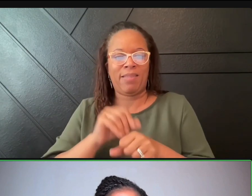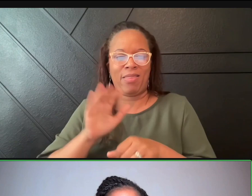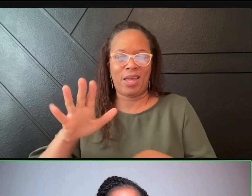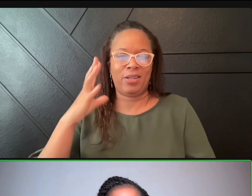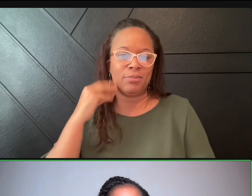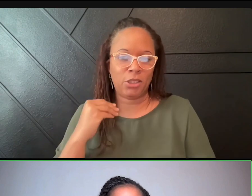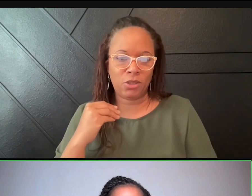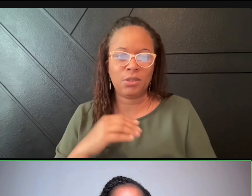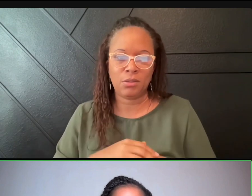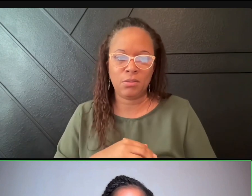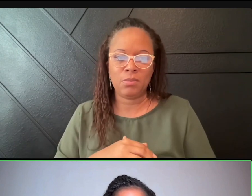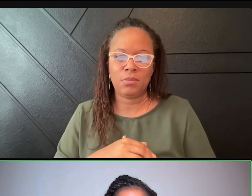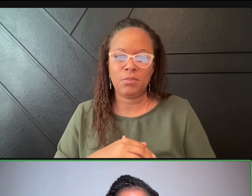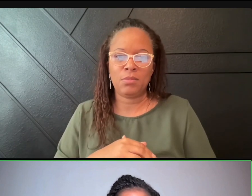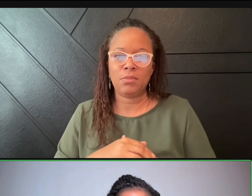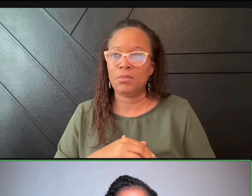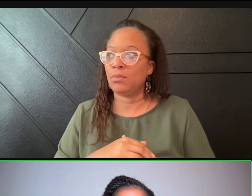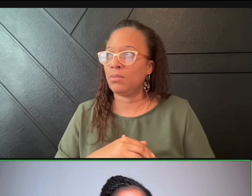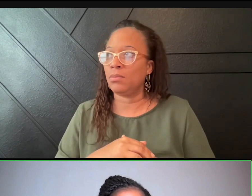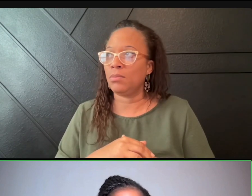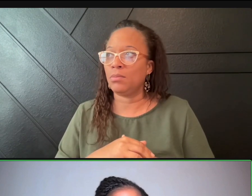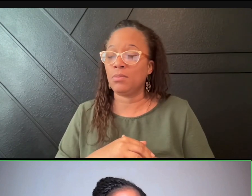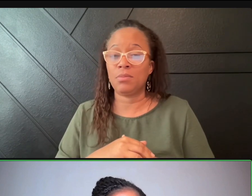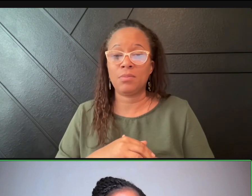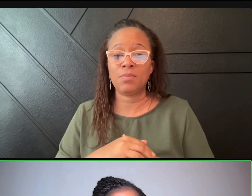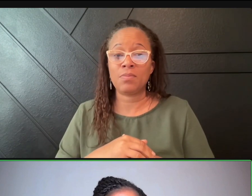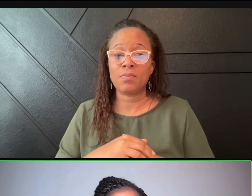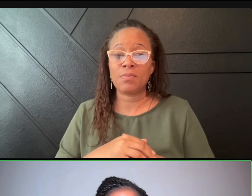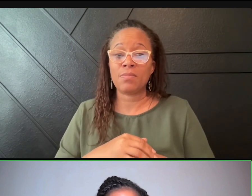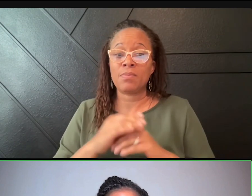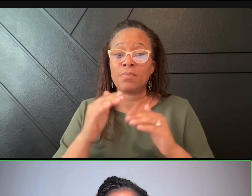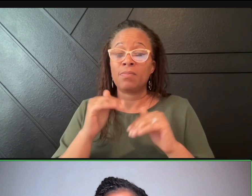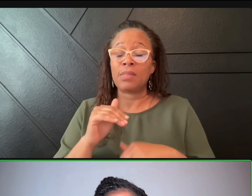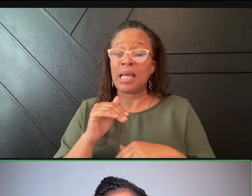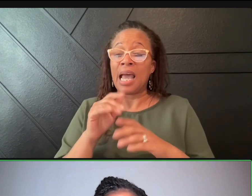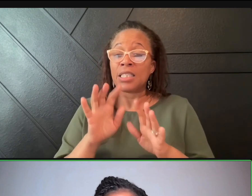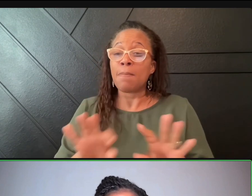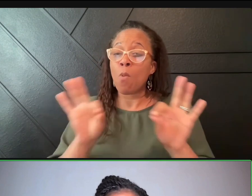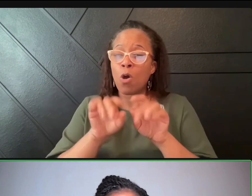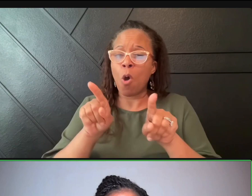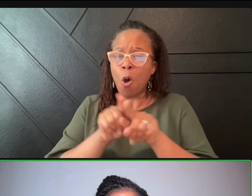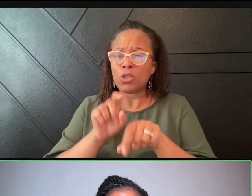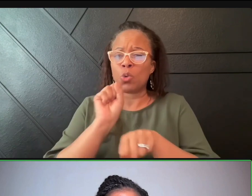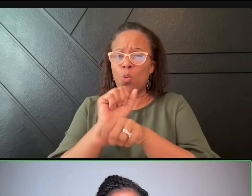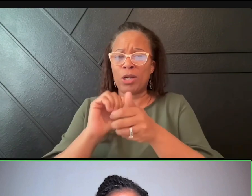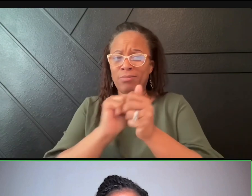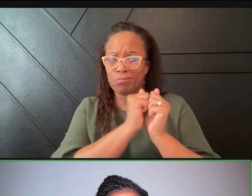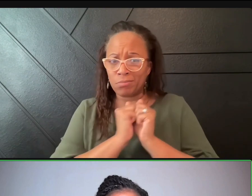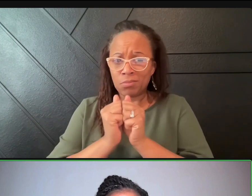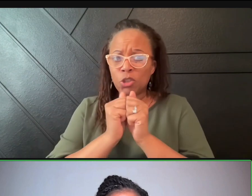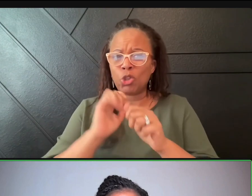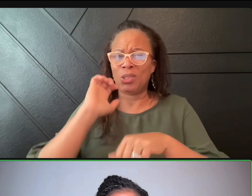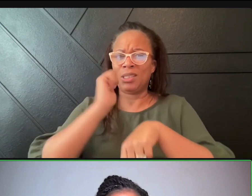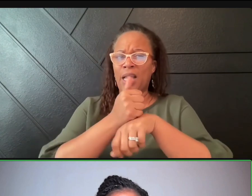You want to be able to know what's working and what's not working in their day-to-day experiences.